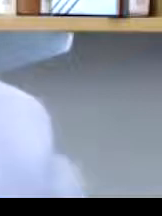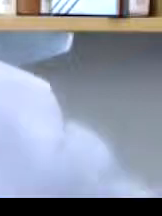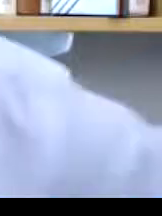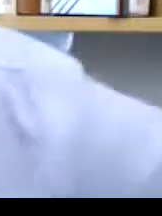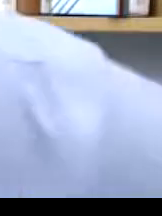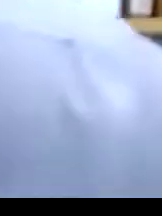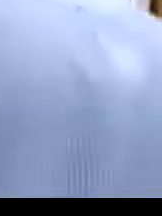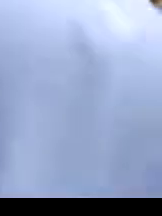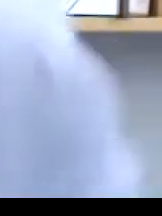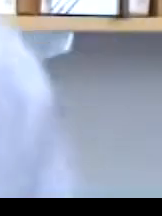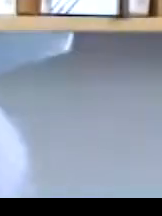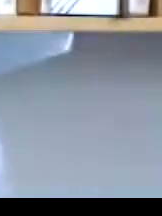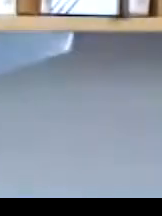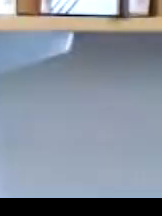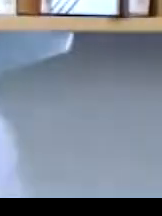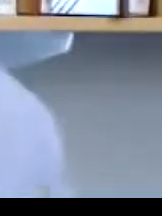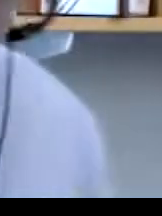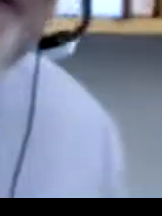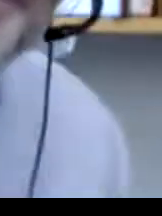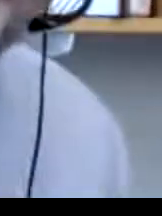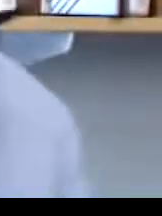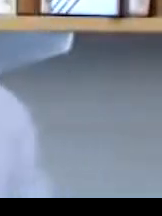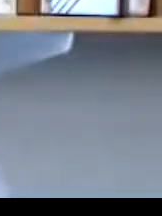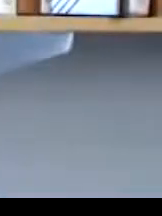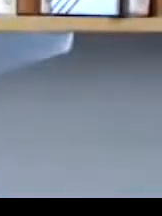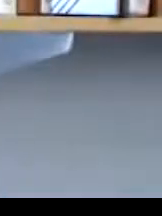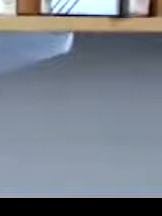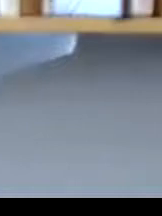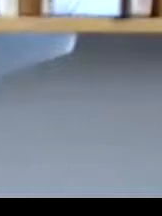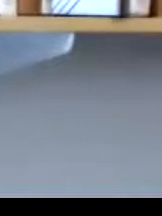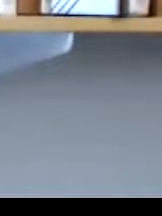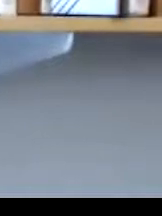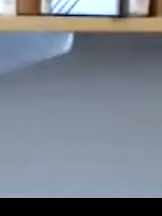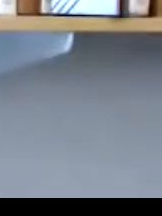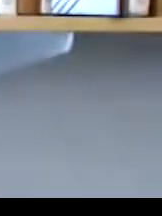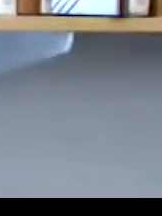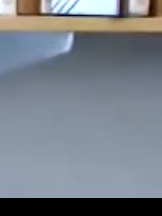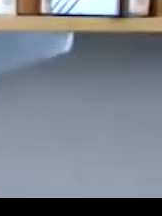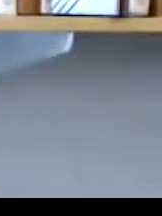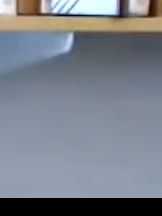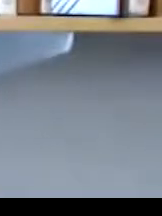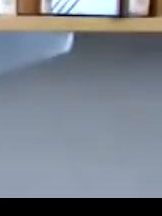it back to you Andrew and the RRTC team to get us started on the data presentations. So, really thanks again for all of the excellent work that you're doing and for the excellent program that's to come now and for the rest of this week.